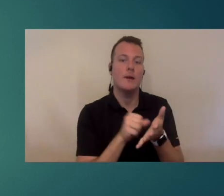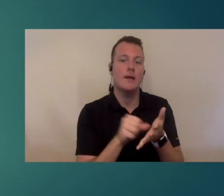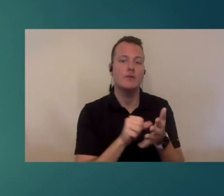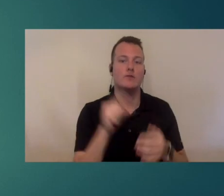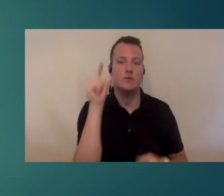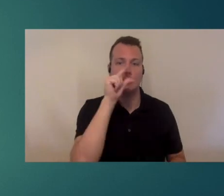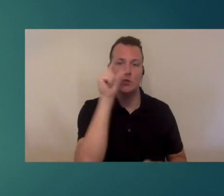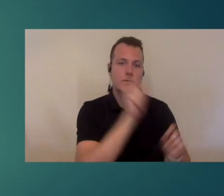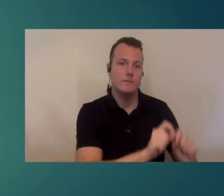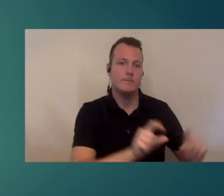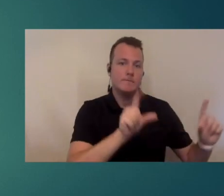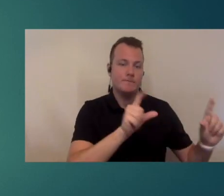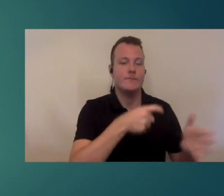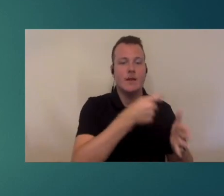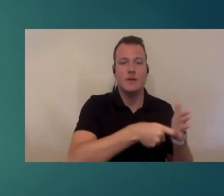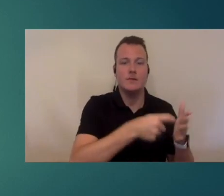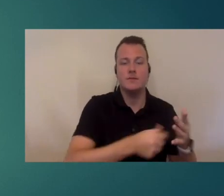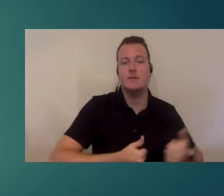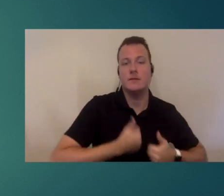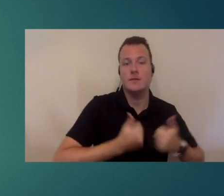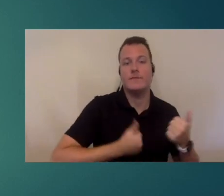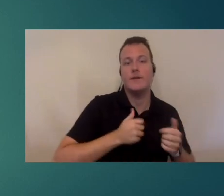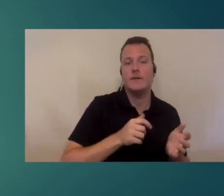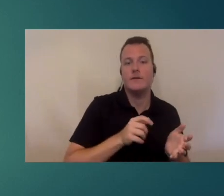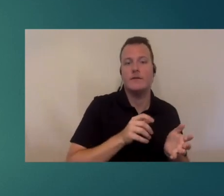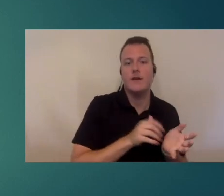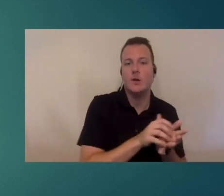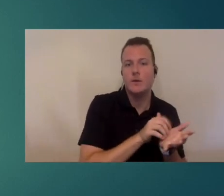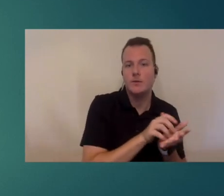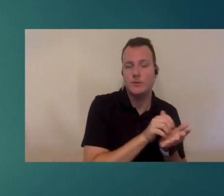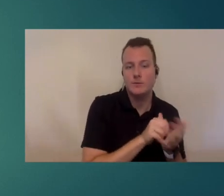you're going to look at the cost-of-living calculator. And so these